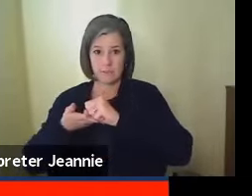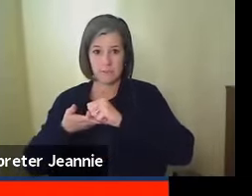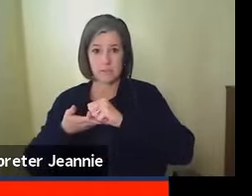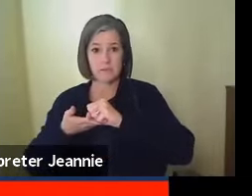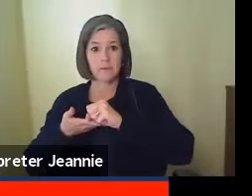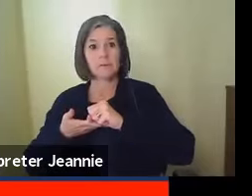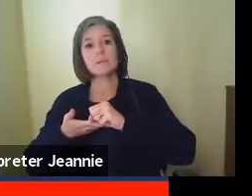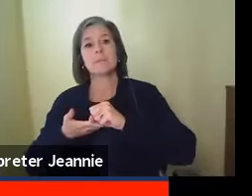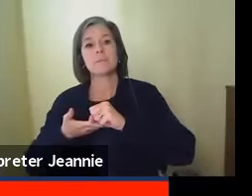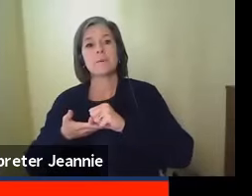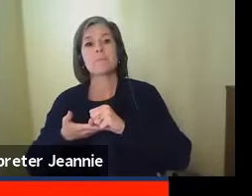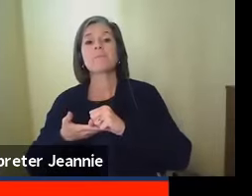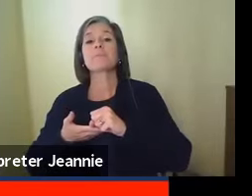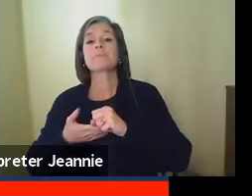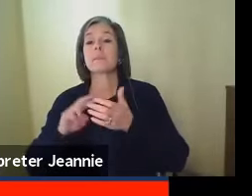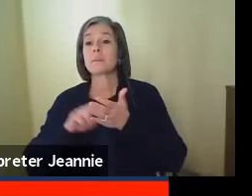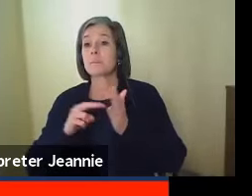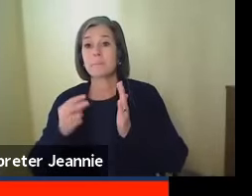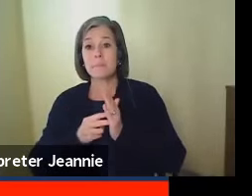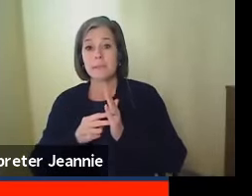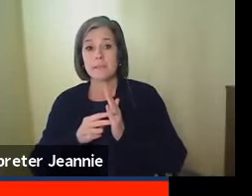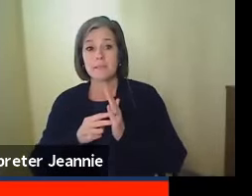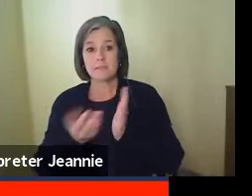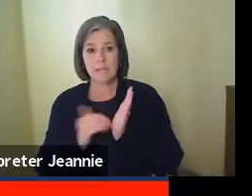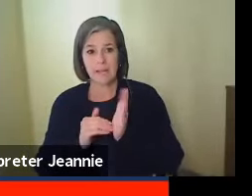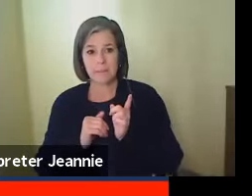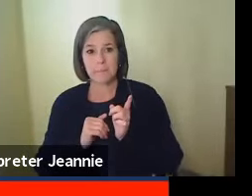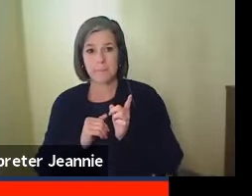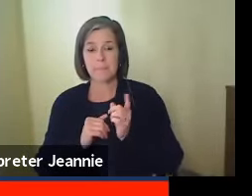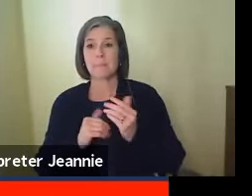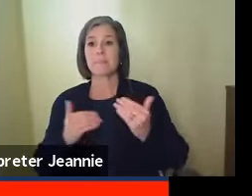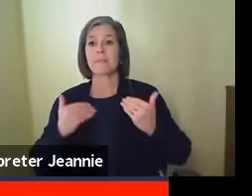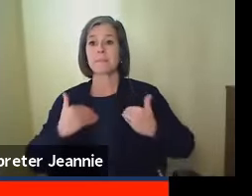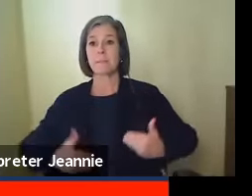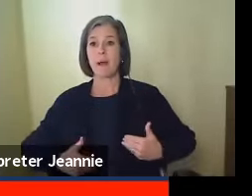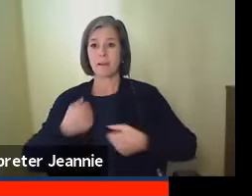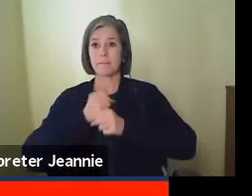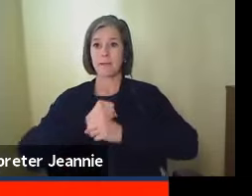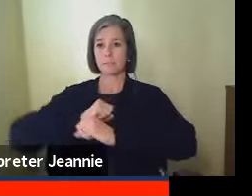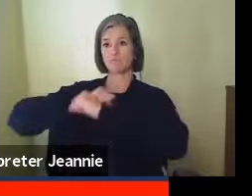As a result of that-- and go again, the body starts to make antibodies to that protein.